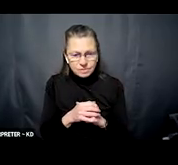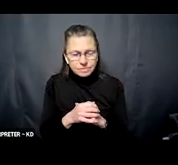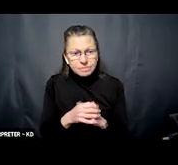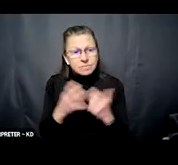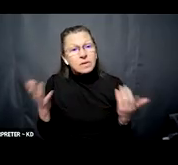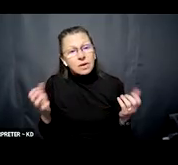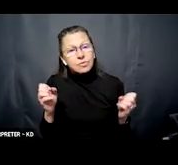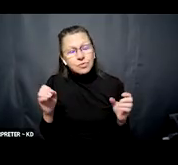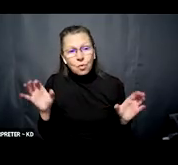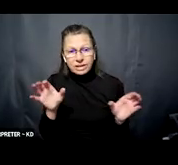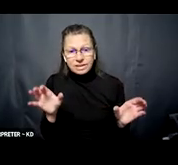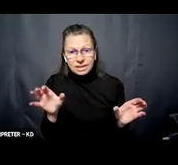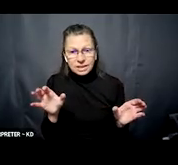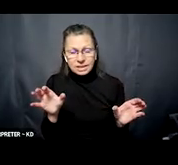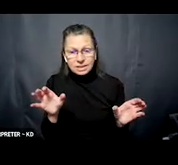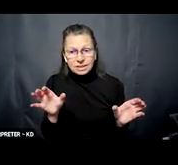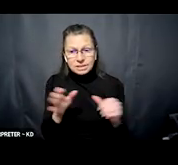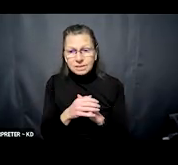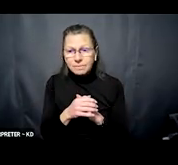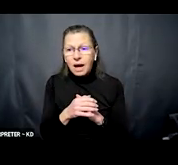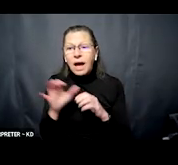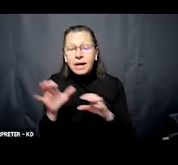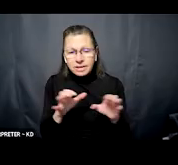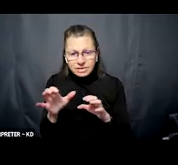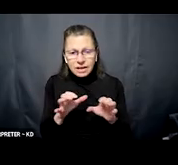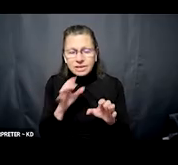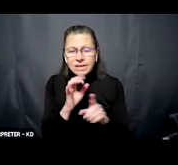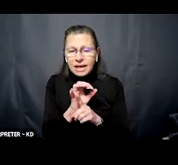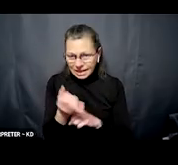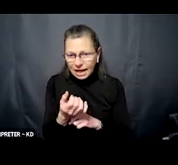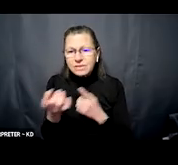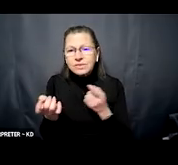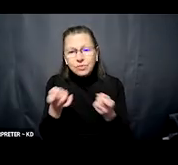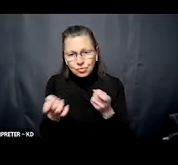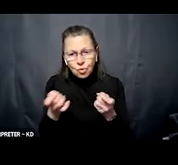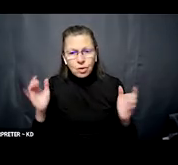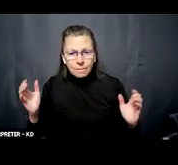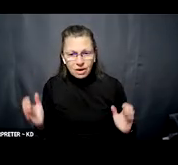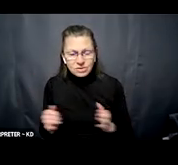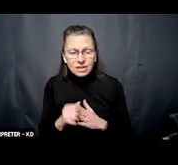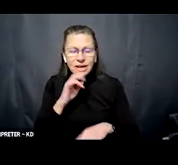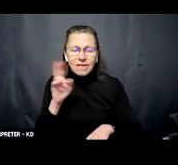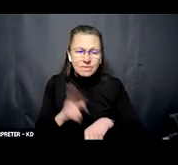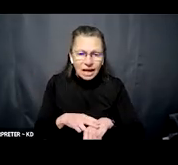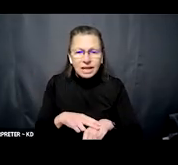did this by conducting a case-control comparison of Native community members. Half were living with